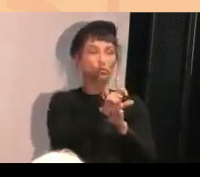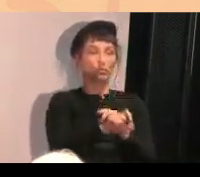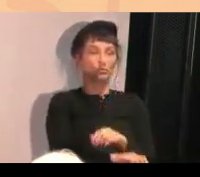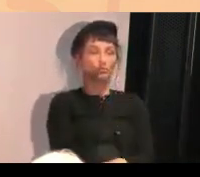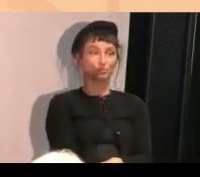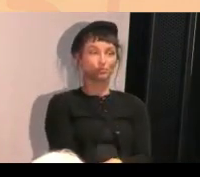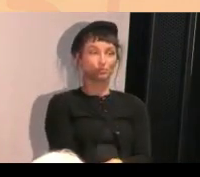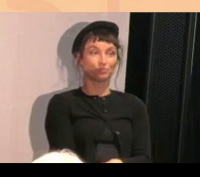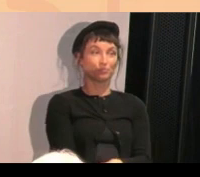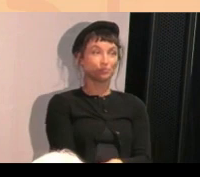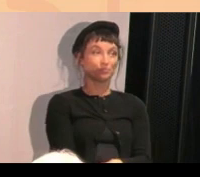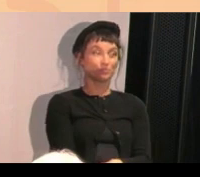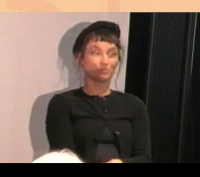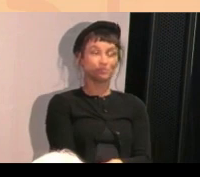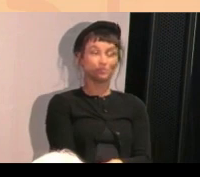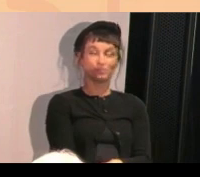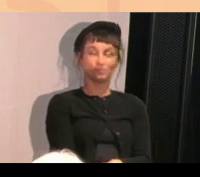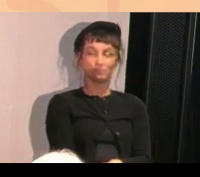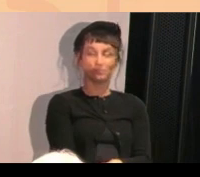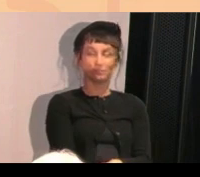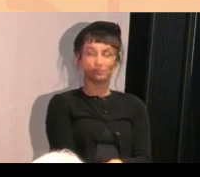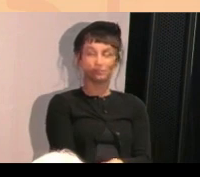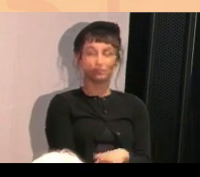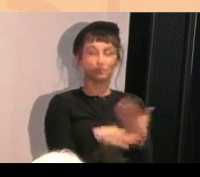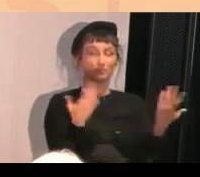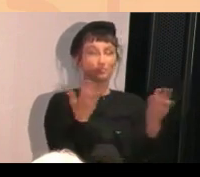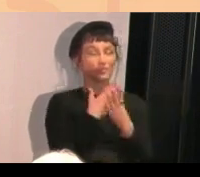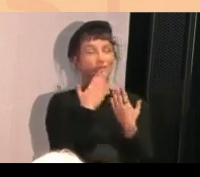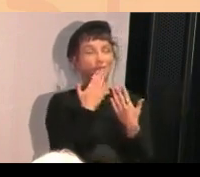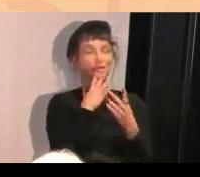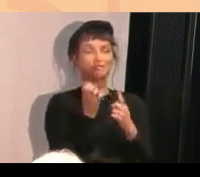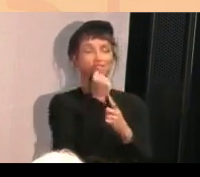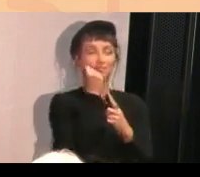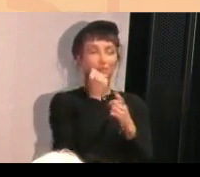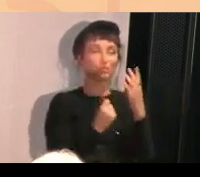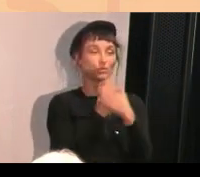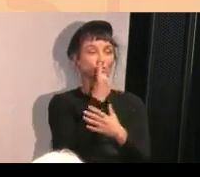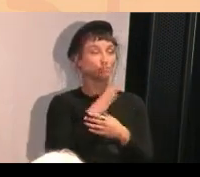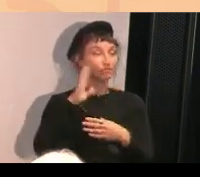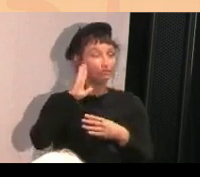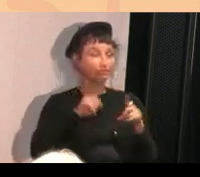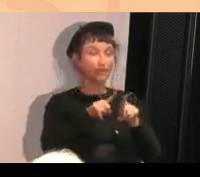let's take this opportunity to listen and learn from all these efforts and ideas